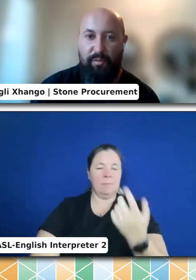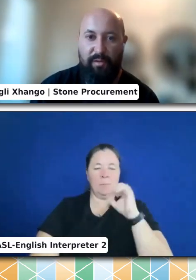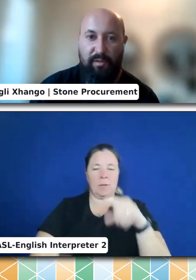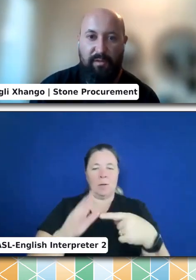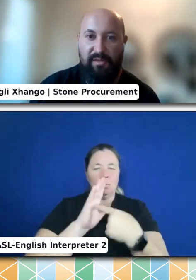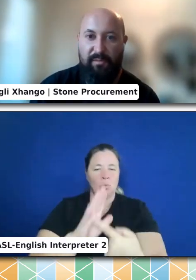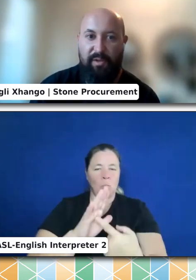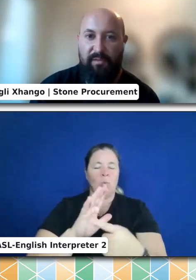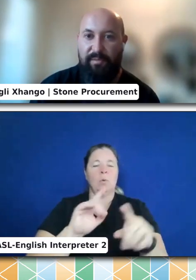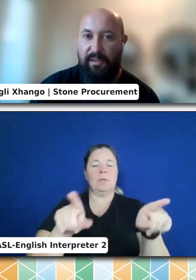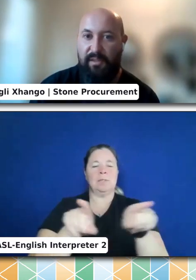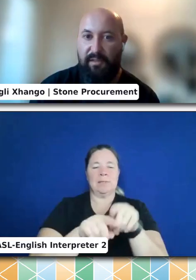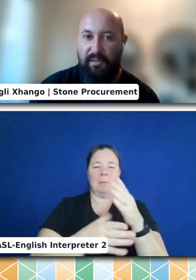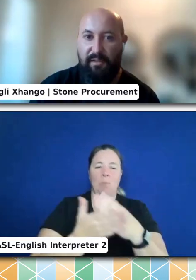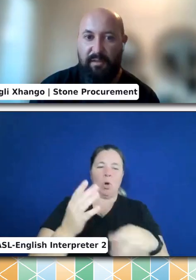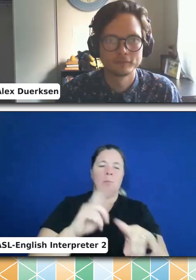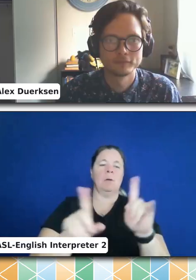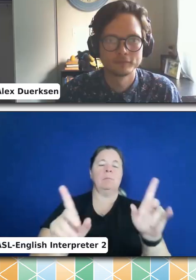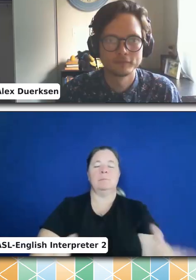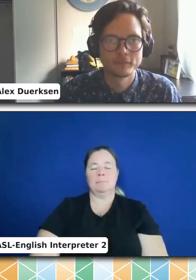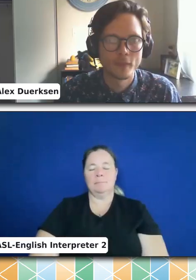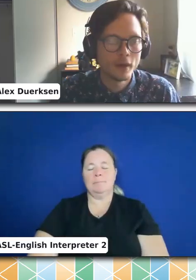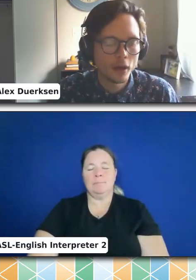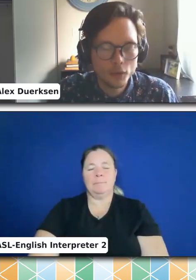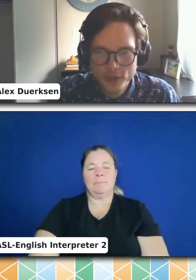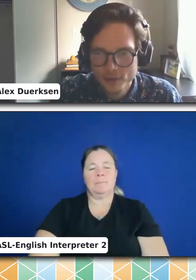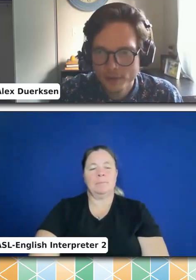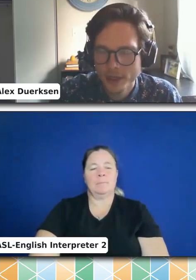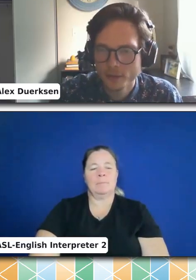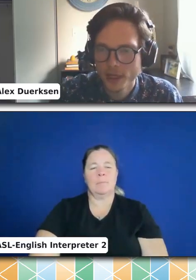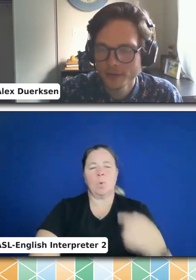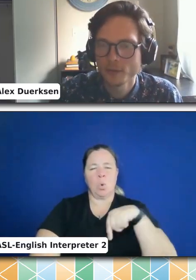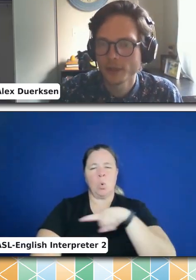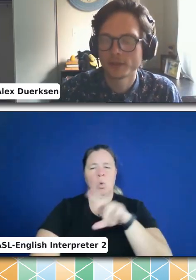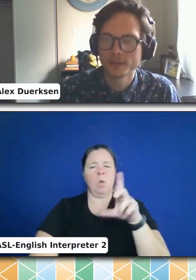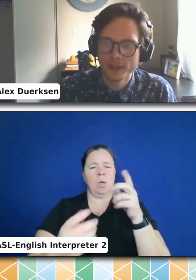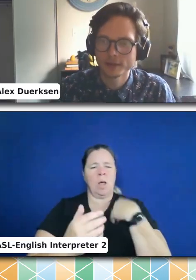The same part, but… Well, we do, uh, we have some questions, and as a question for you, Igli, we have some folks who are, uh.